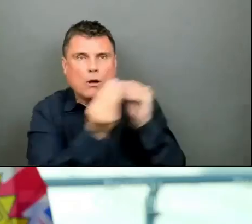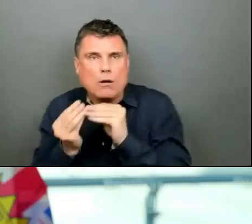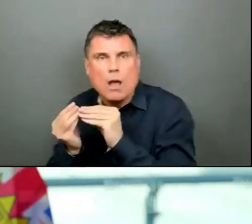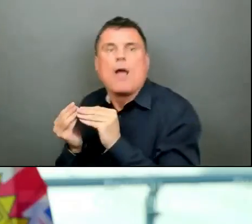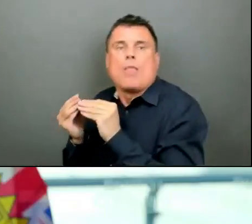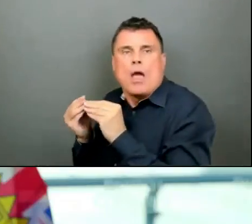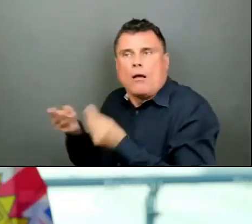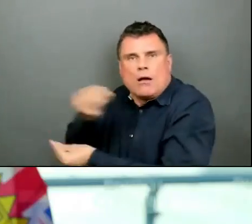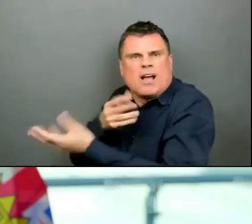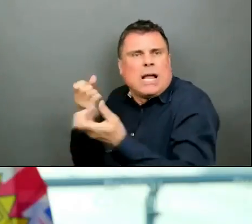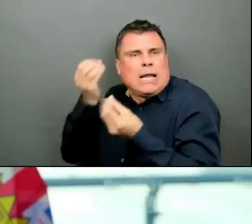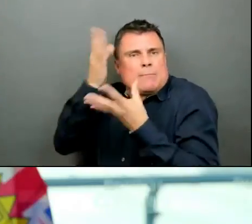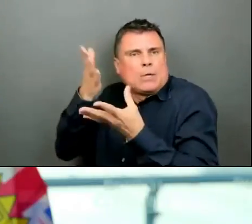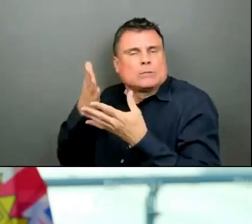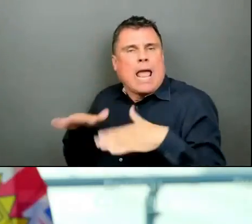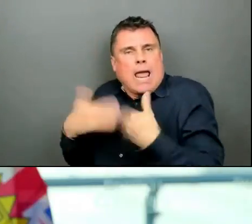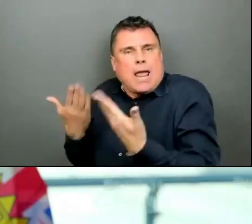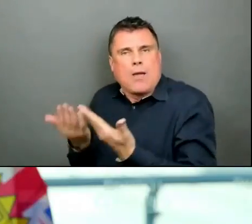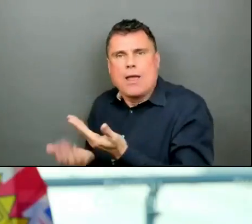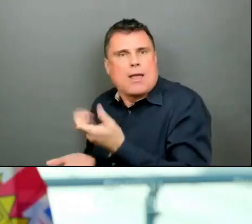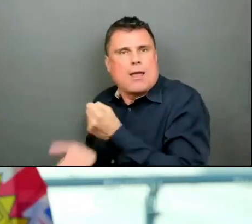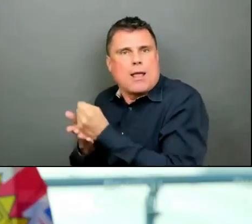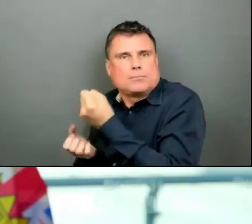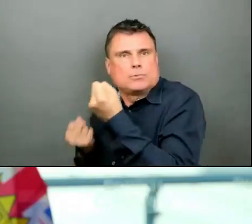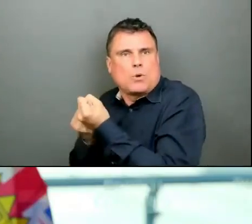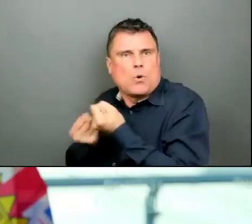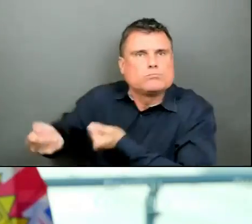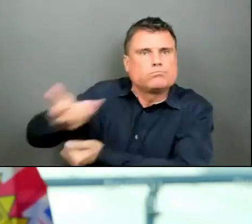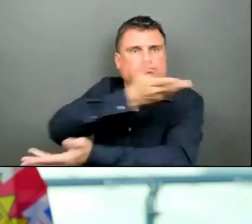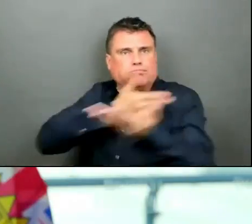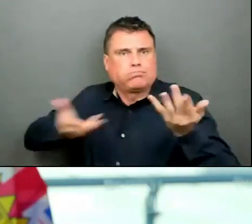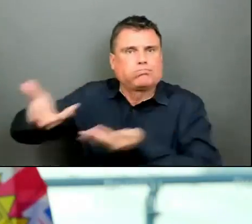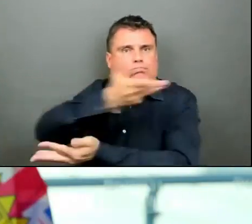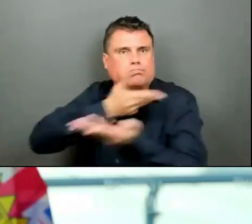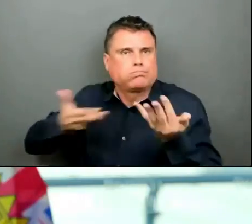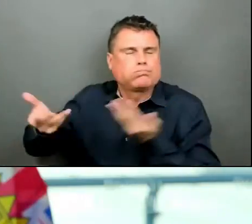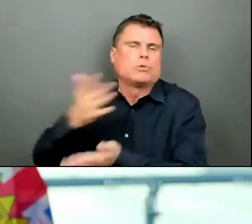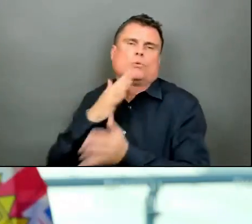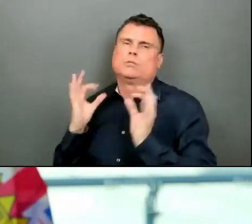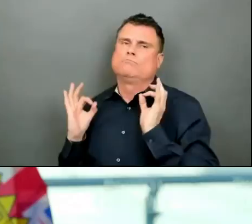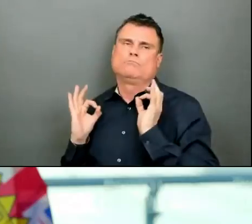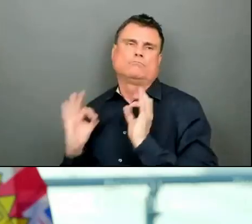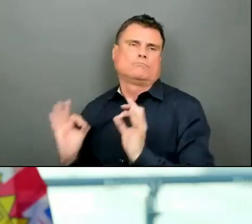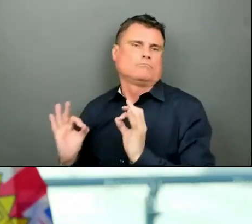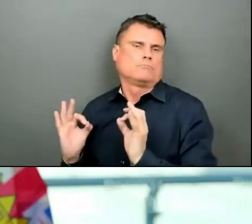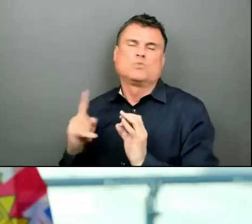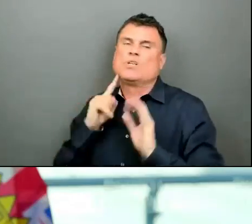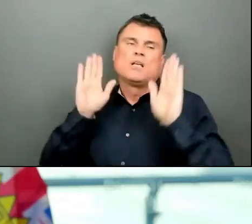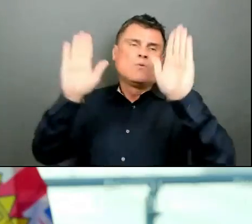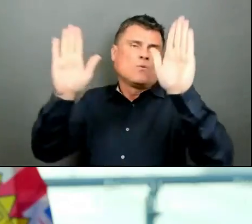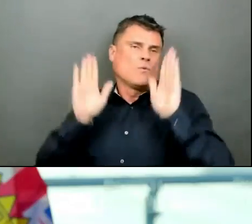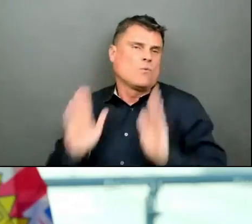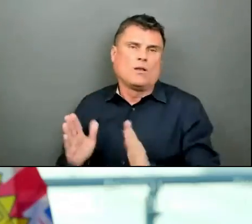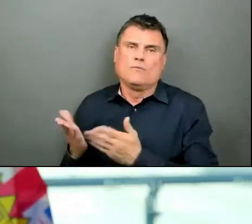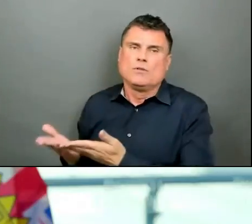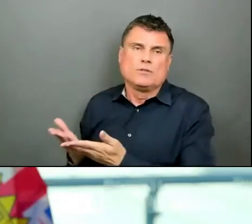together in a way that I think is exemplary. That is what is keeping people together, the fact that